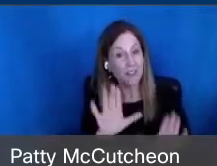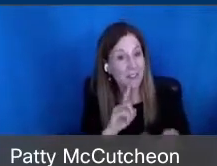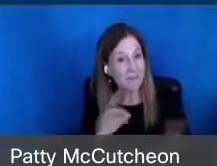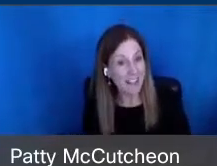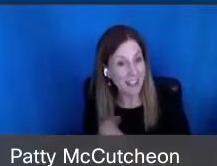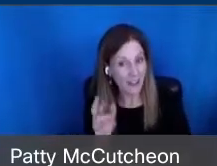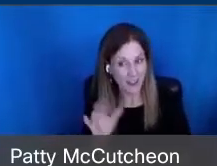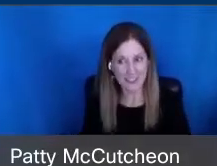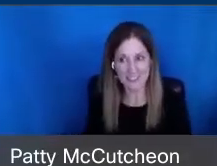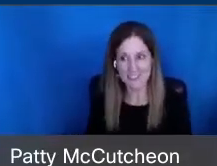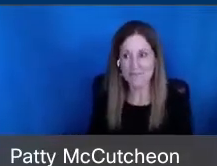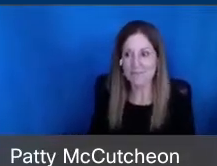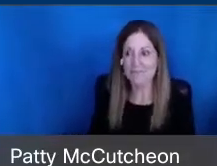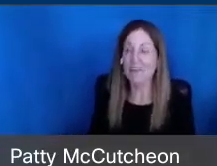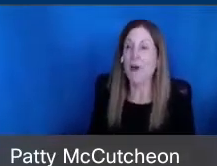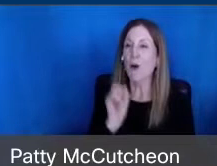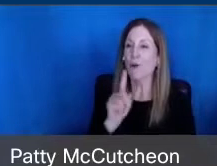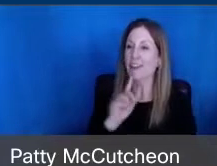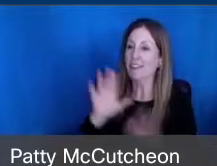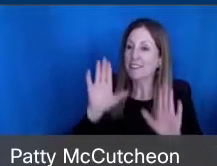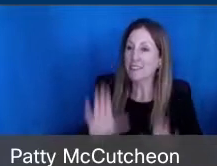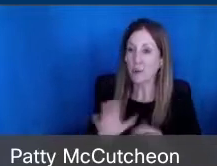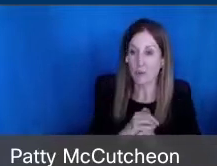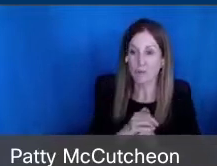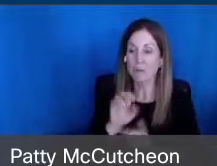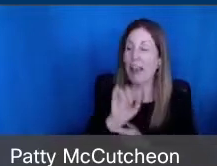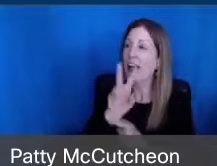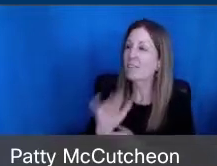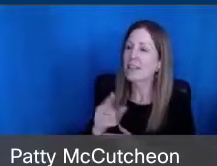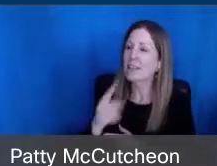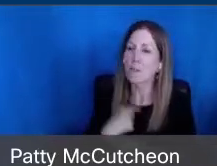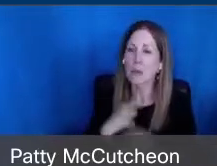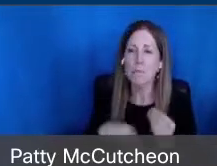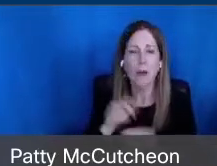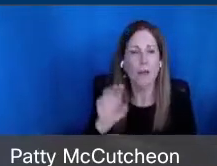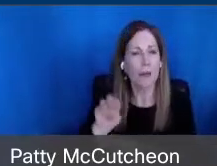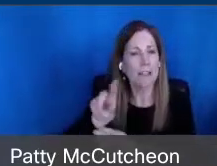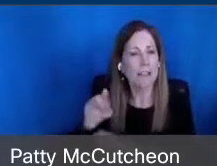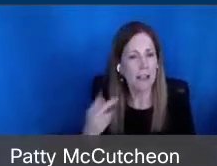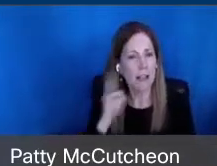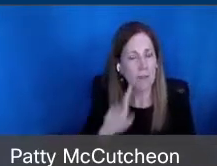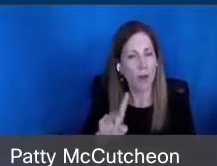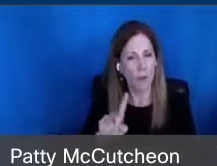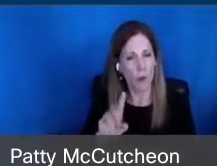[Evy] All right, super. So let's talk about the background. Can you tell me about the health department's COVID-19 page and why we have it?